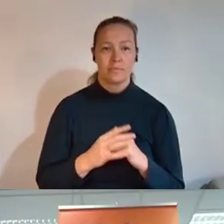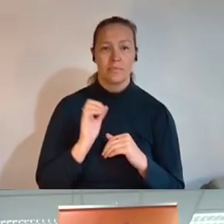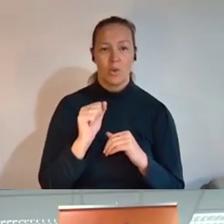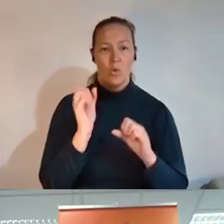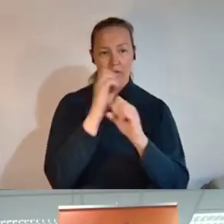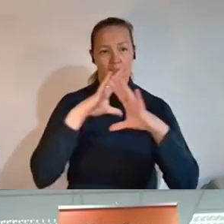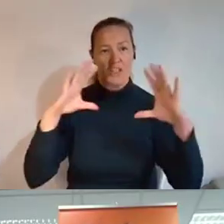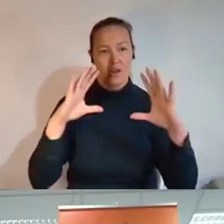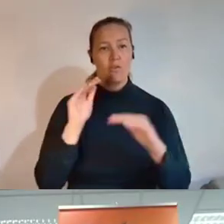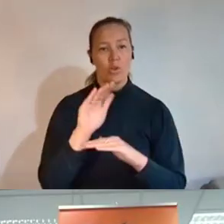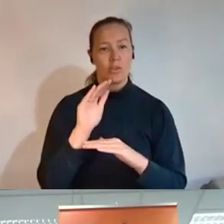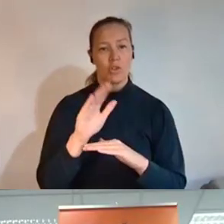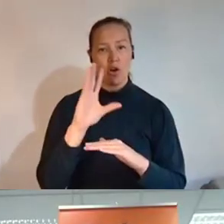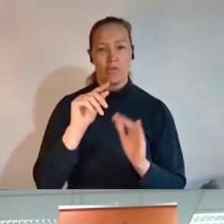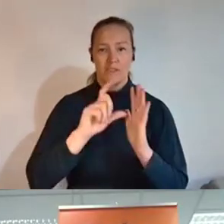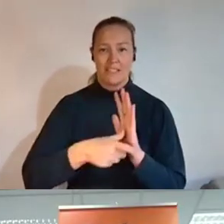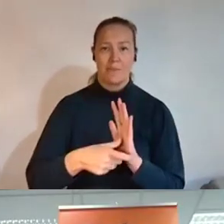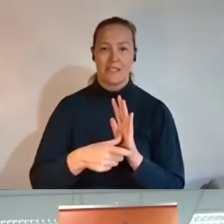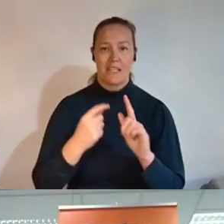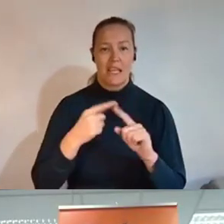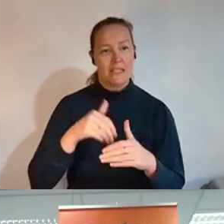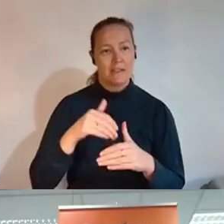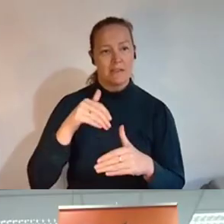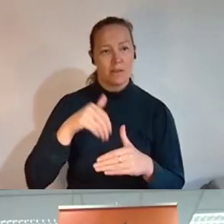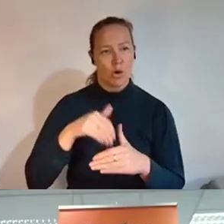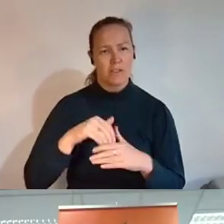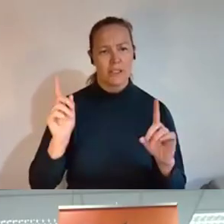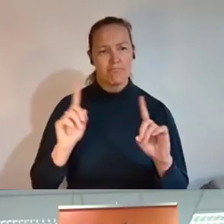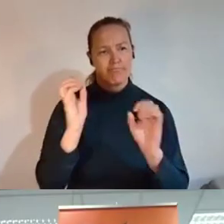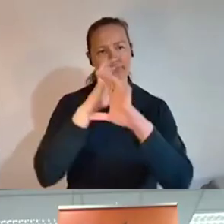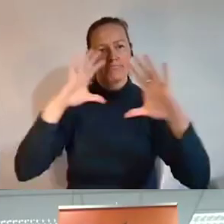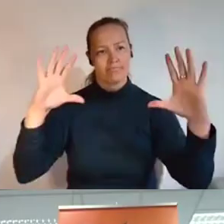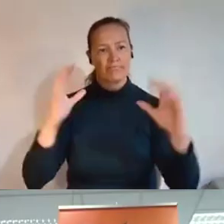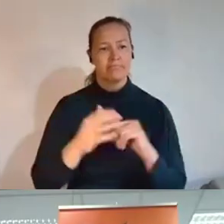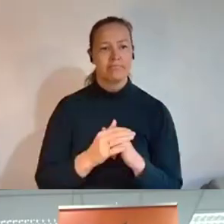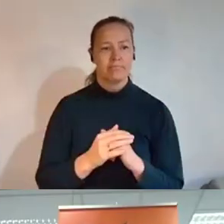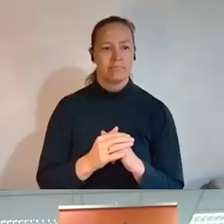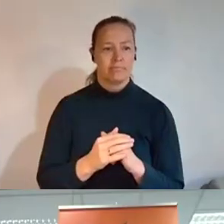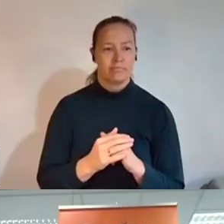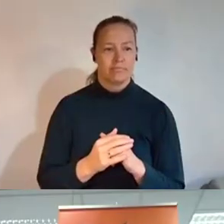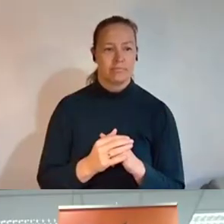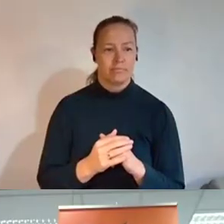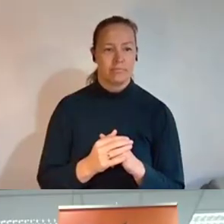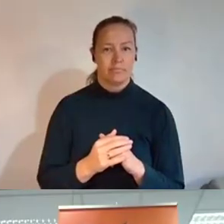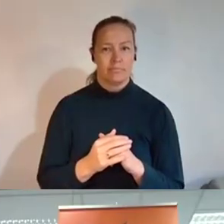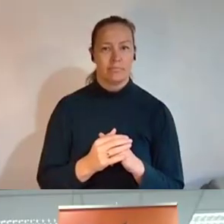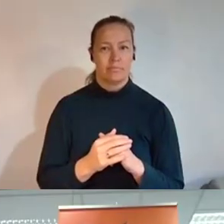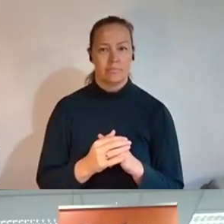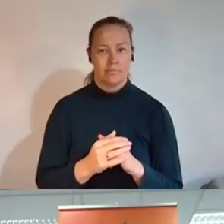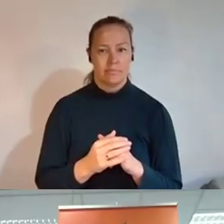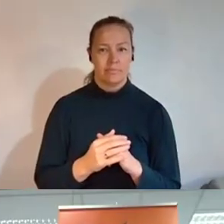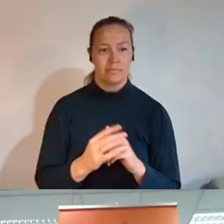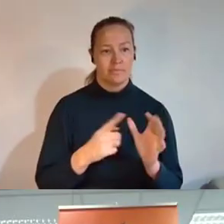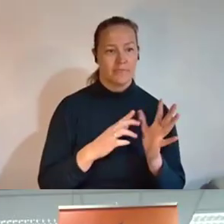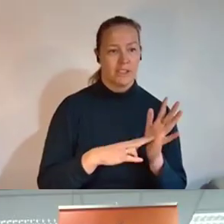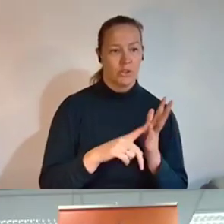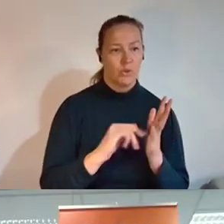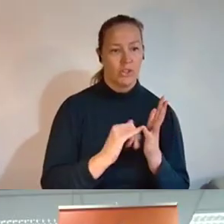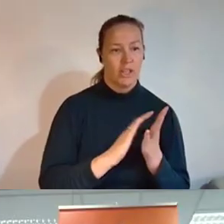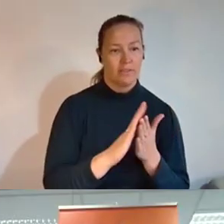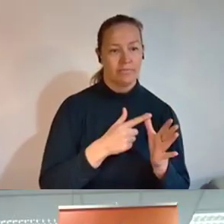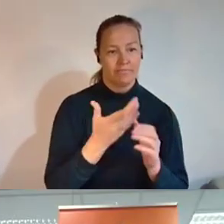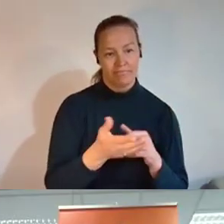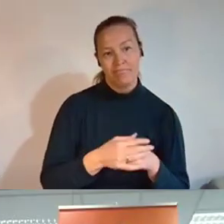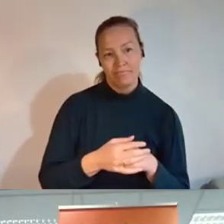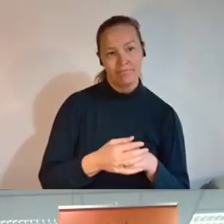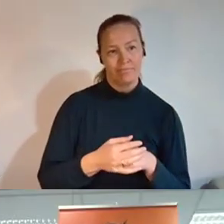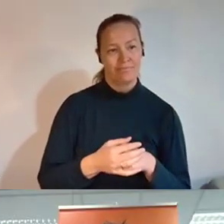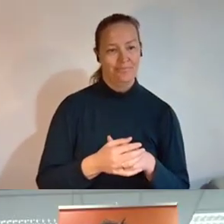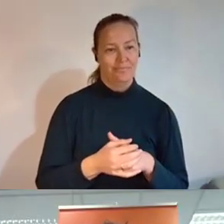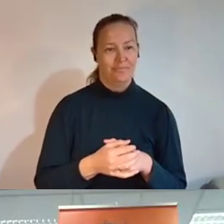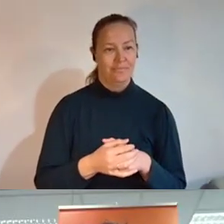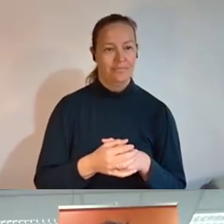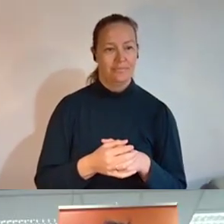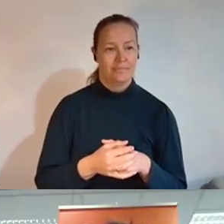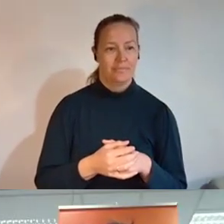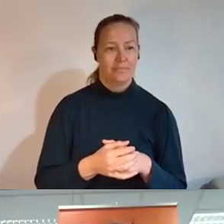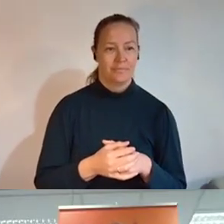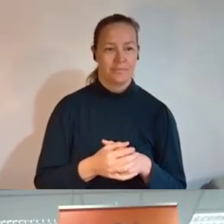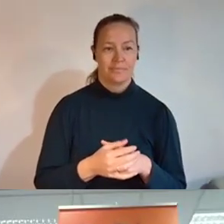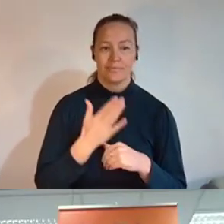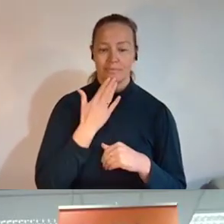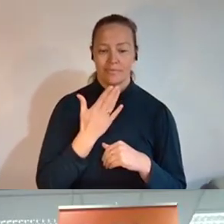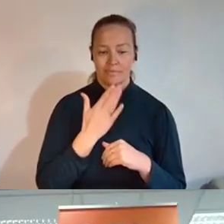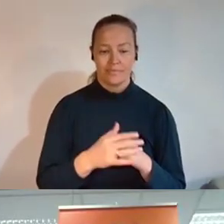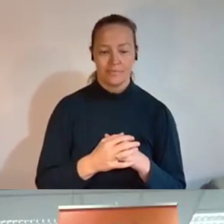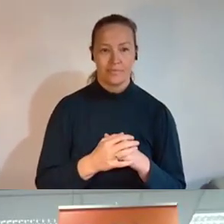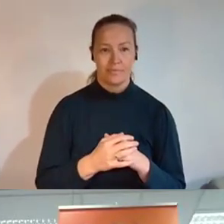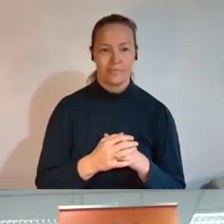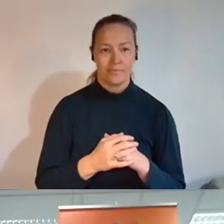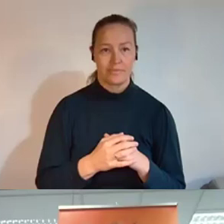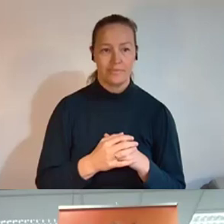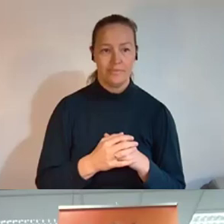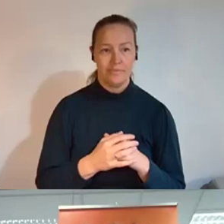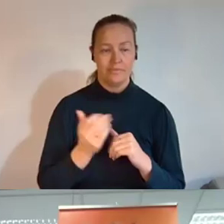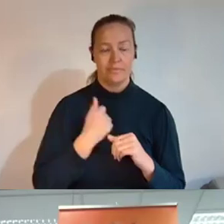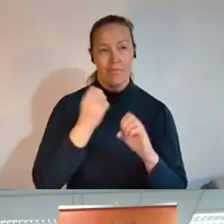disability and democracy? So let's start off with Anusha. Thank you. I guess my vision is that we